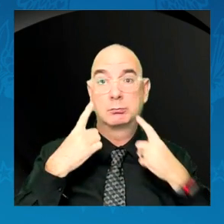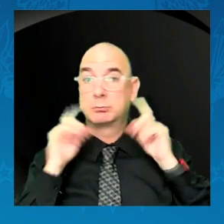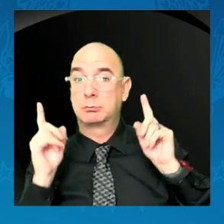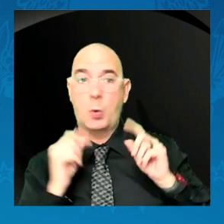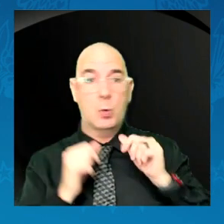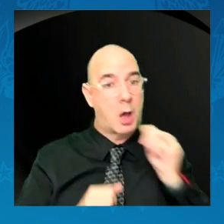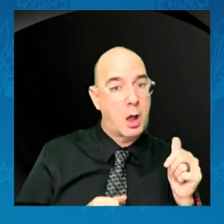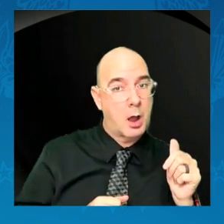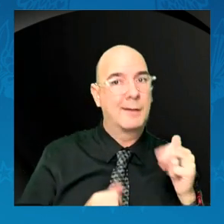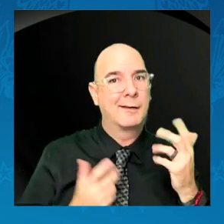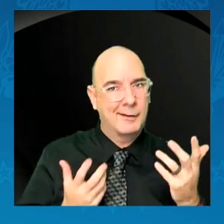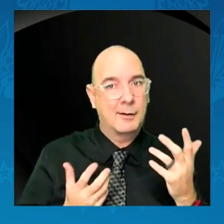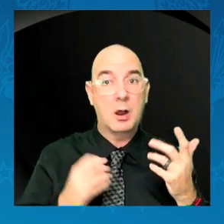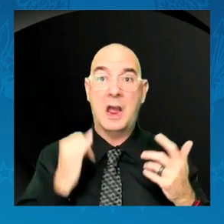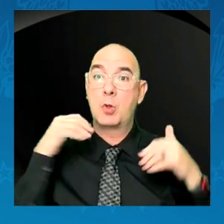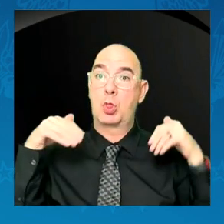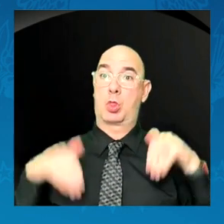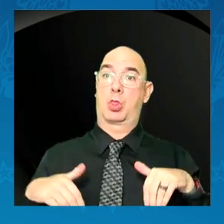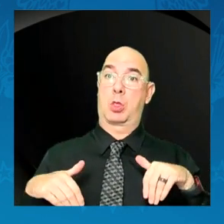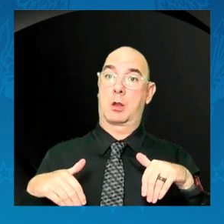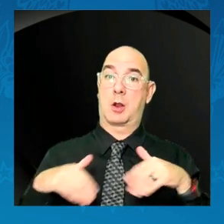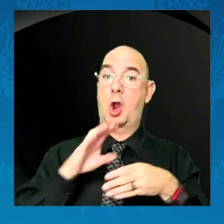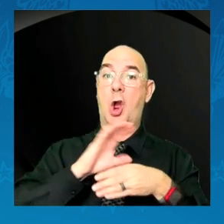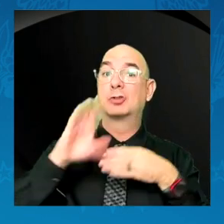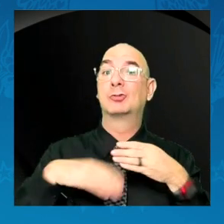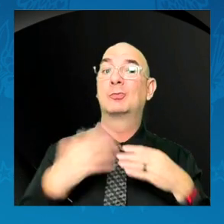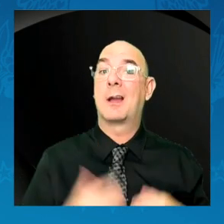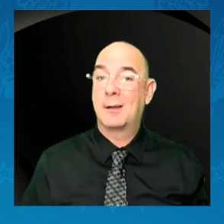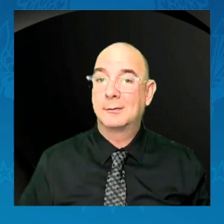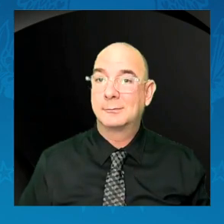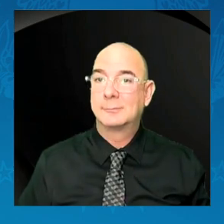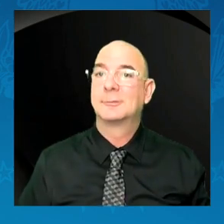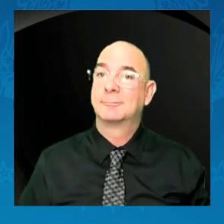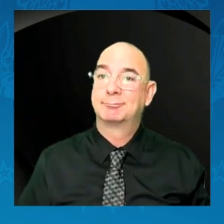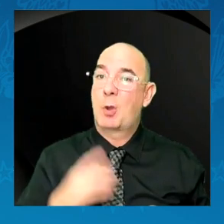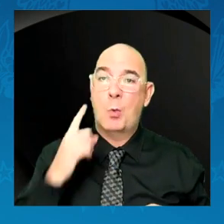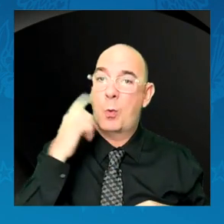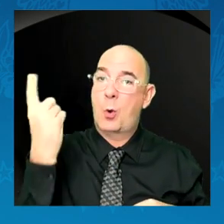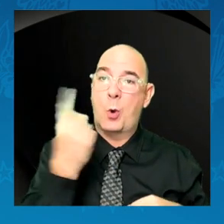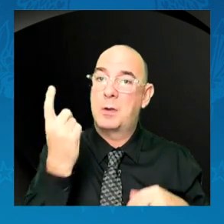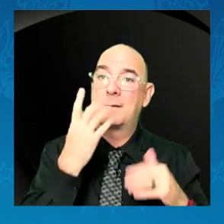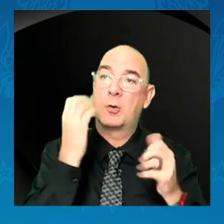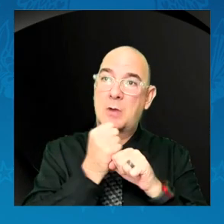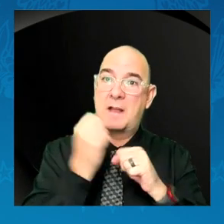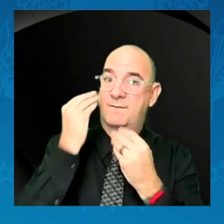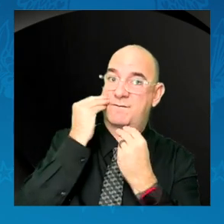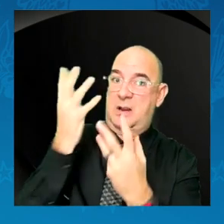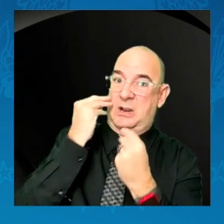Only with this wealth of data can we truly find the paths forward that will protect the future for our children